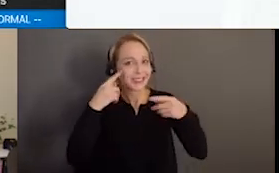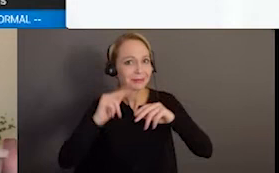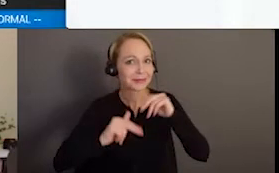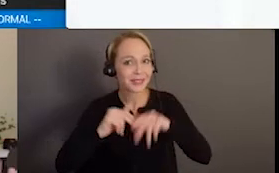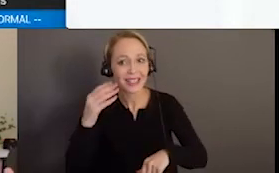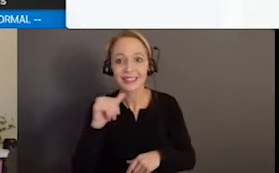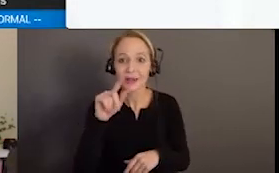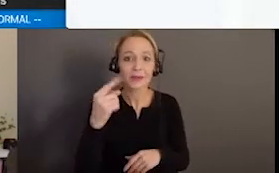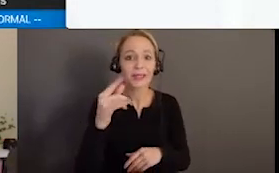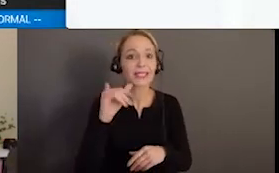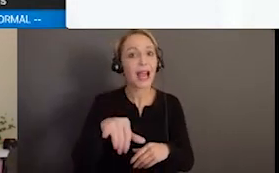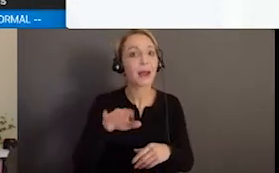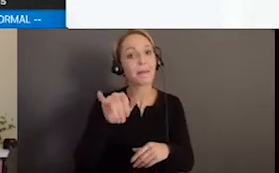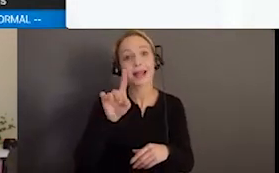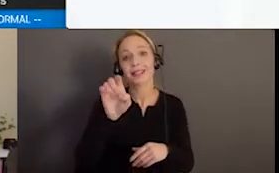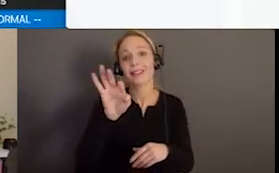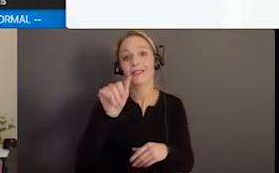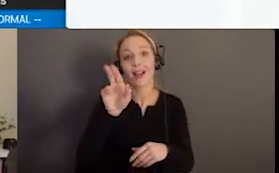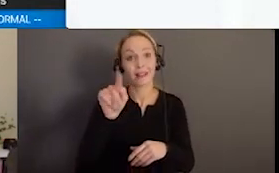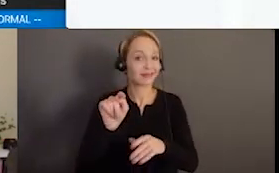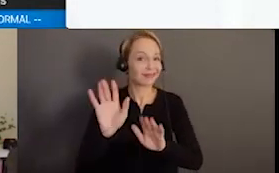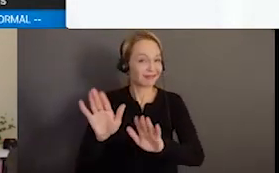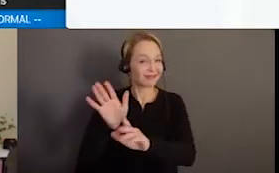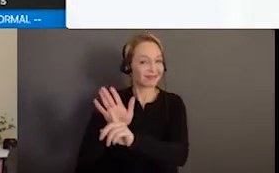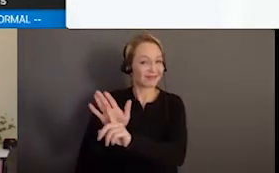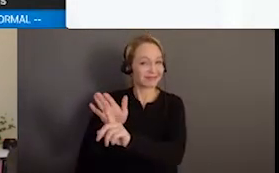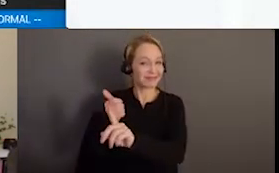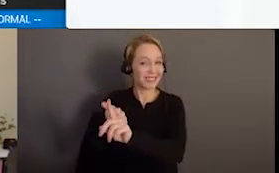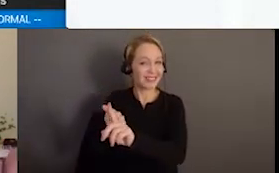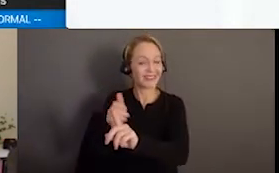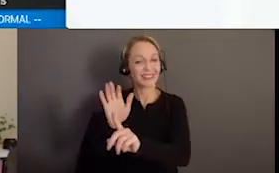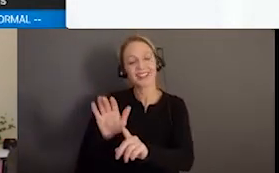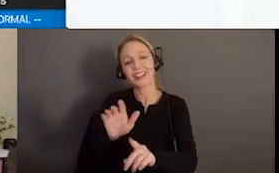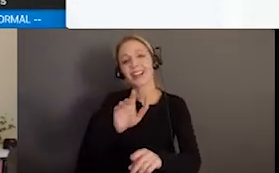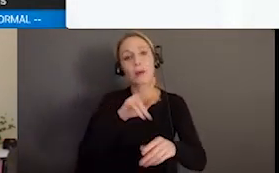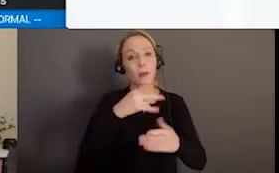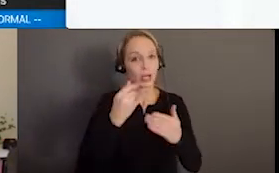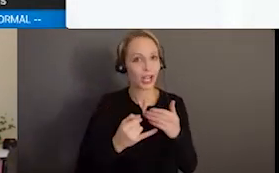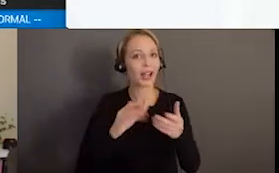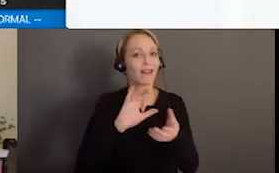NOT ONLY THAT BY DEFAULT PRODUCTS ARE CONFIGURED WITH